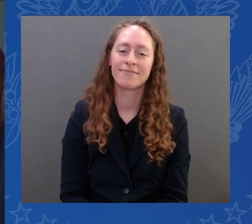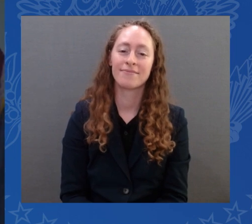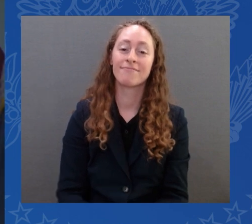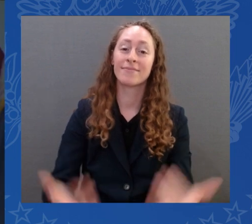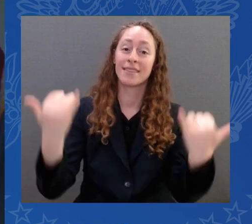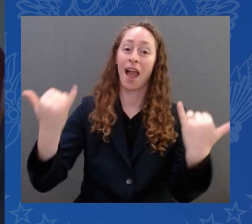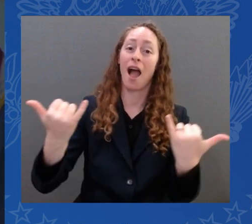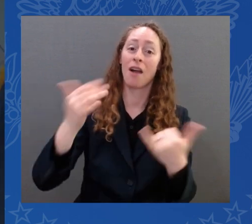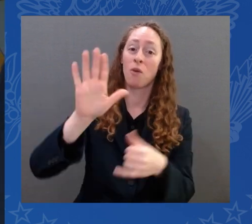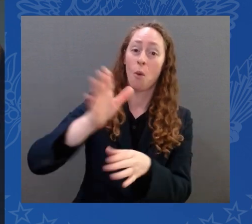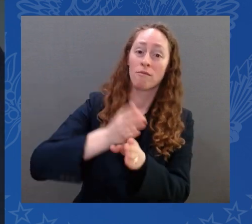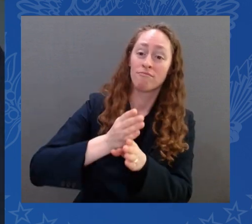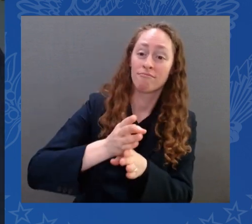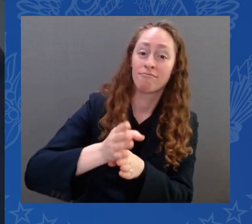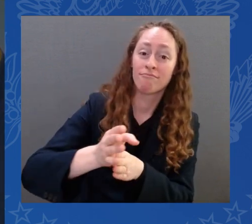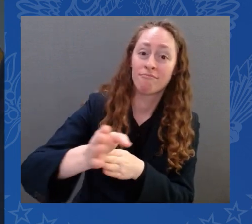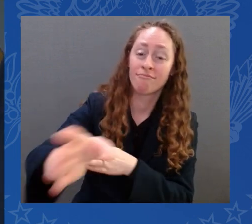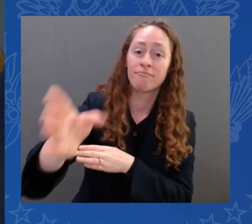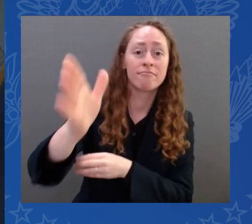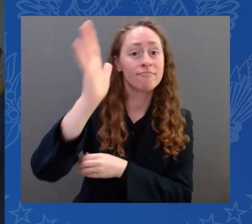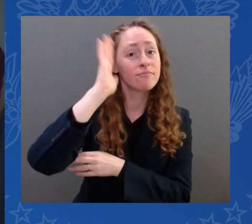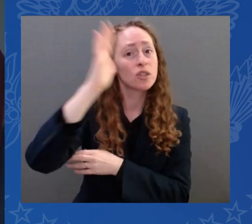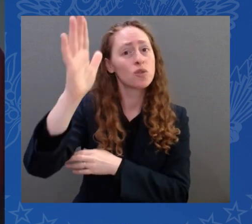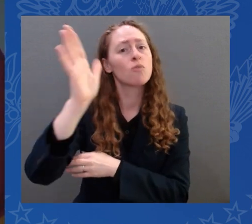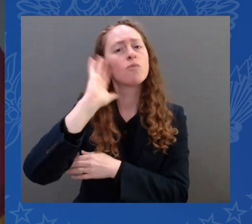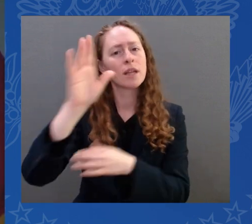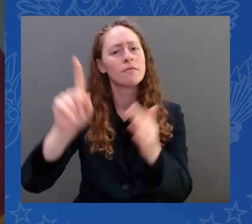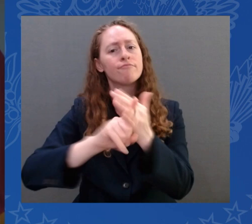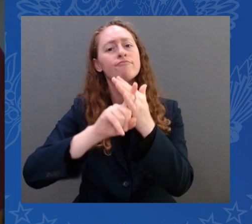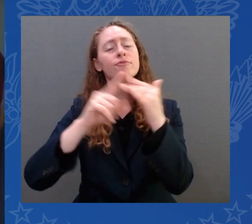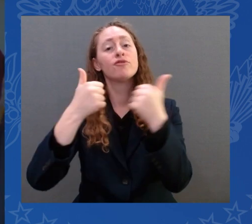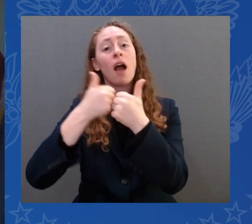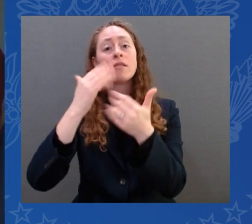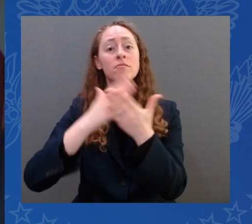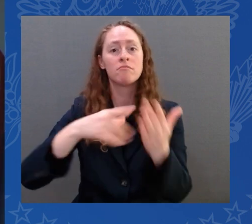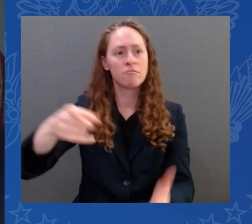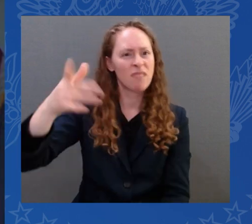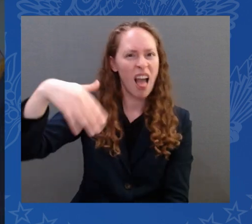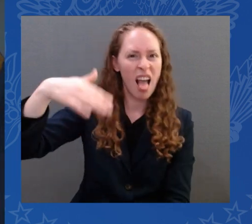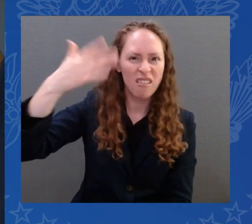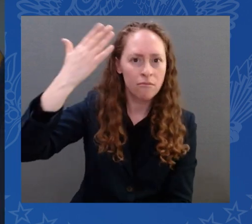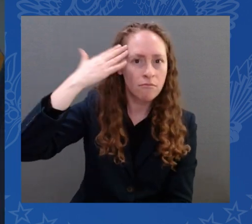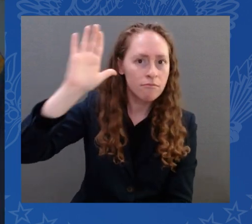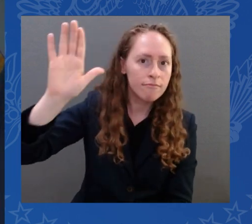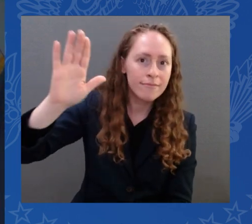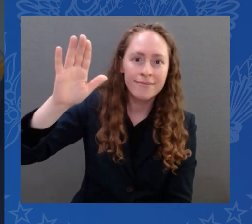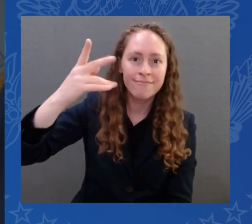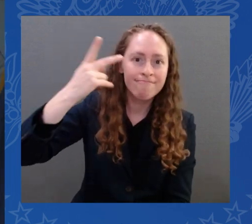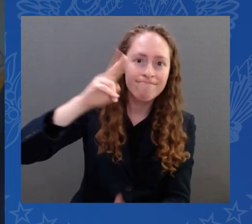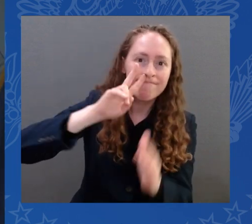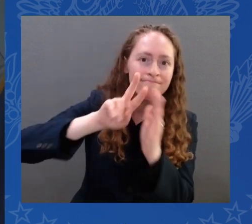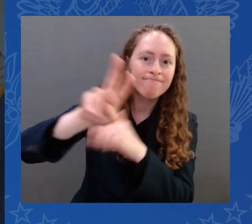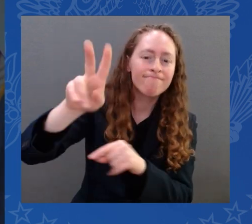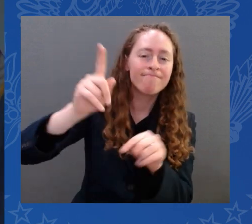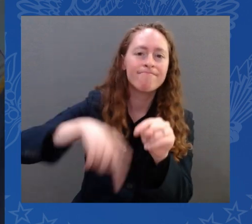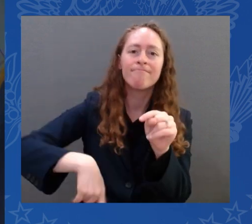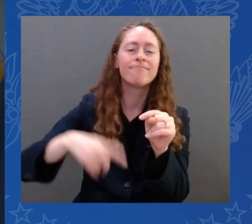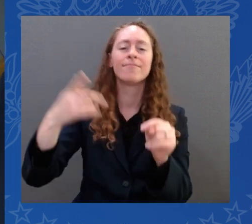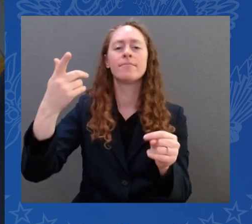You're going to have to adapt and be ready to lead your people through whatever lies ahead. To state the obvious: